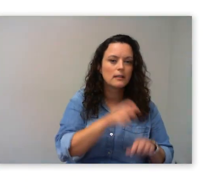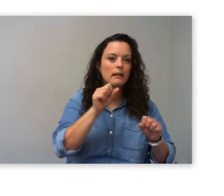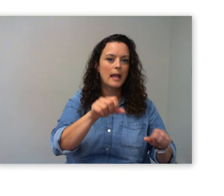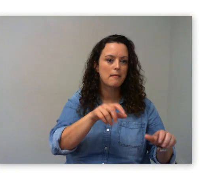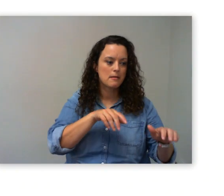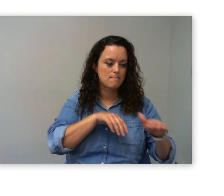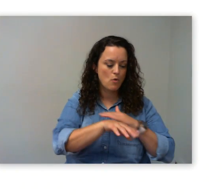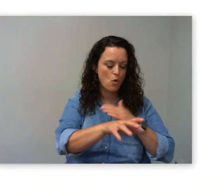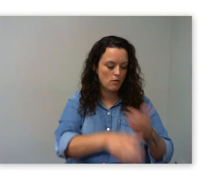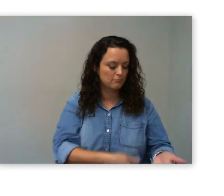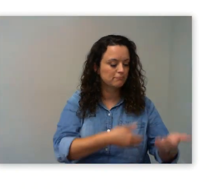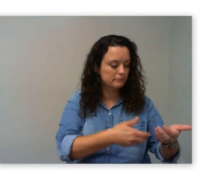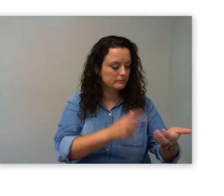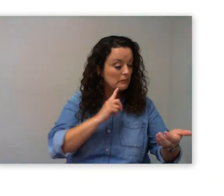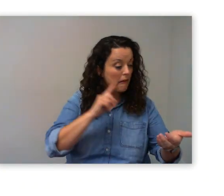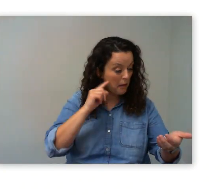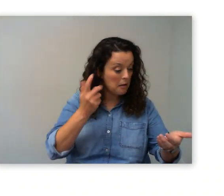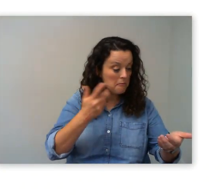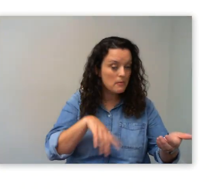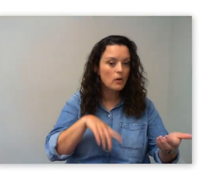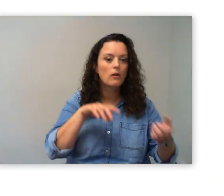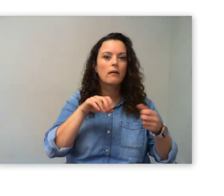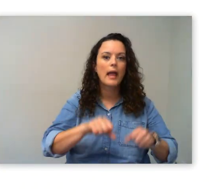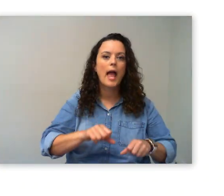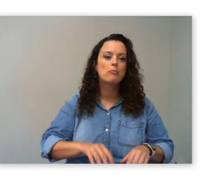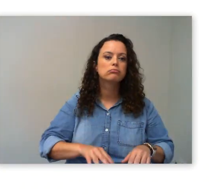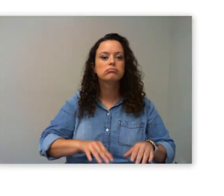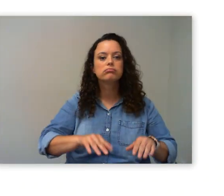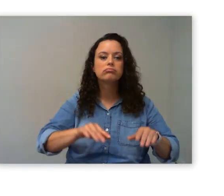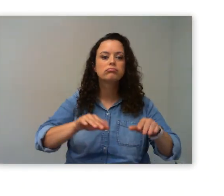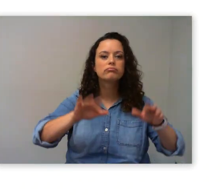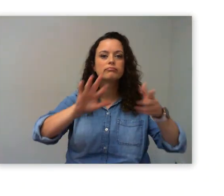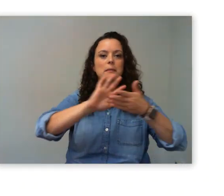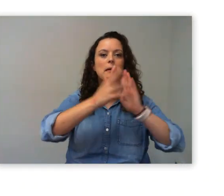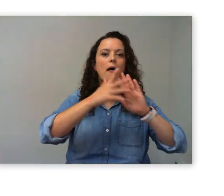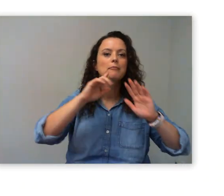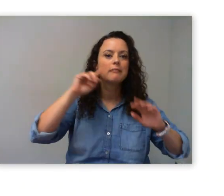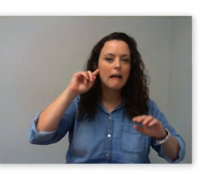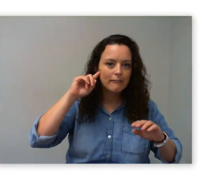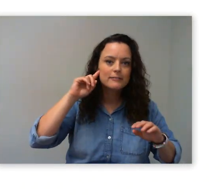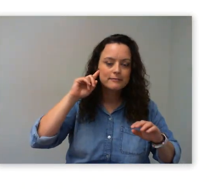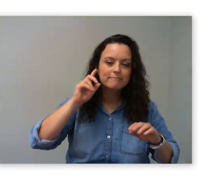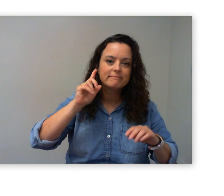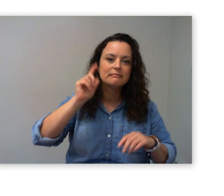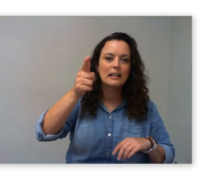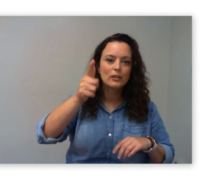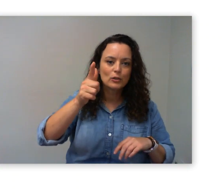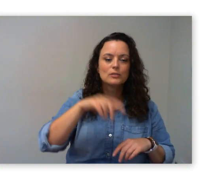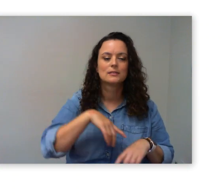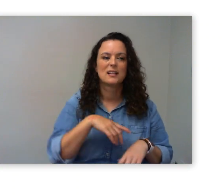you can become deaf later in life and just from wear and tear on your ears as you